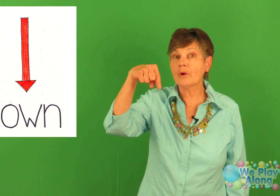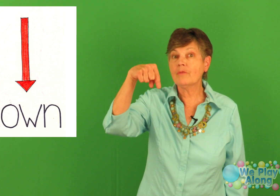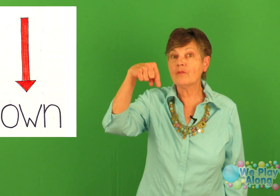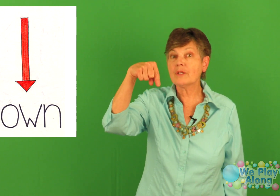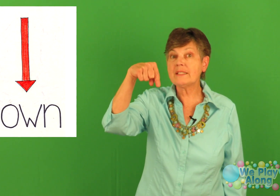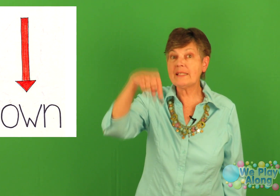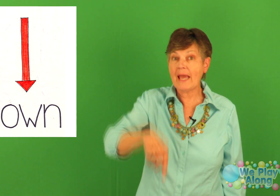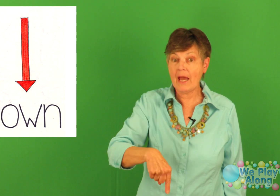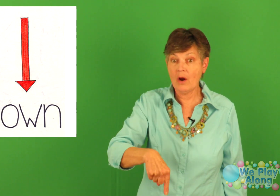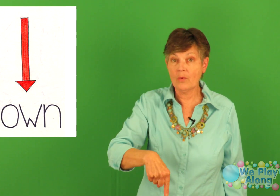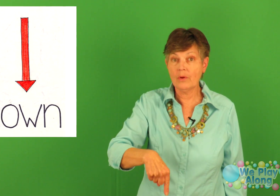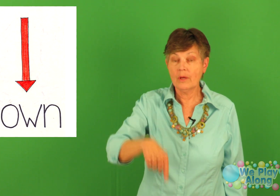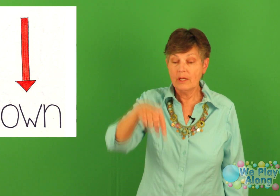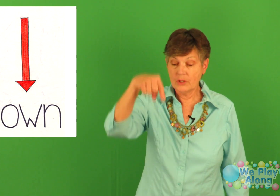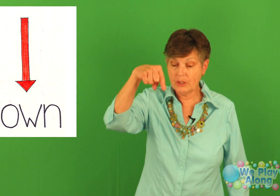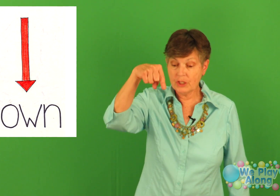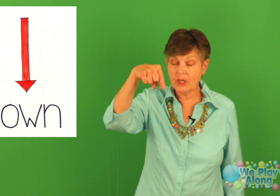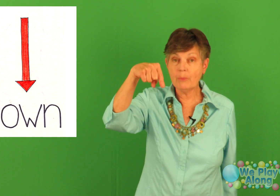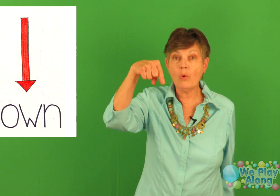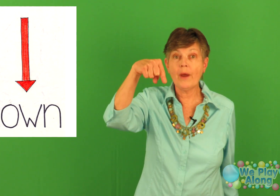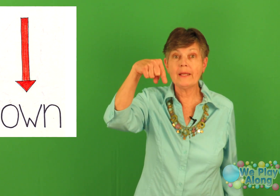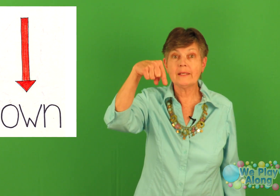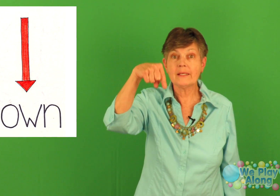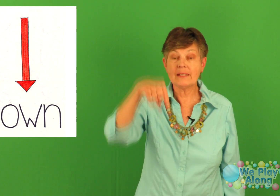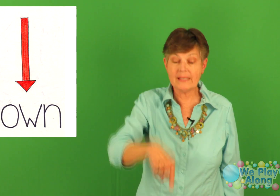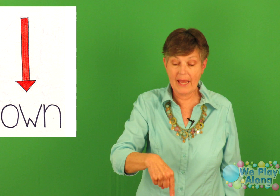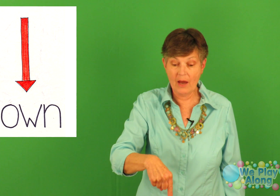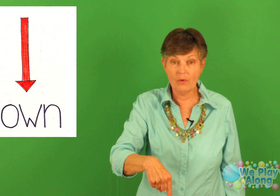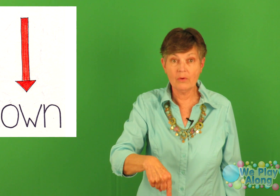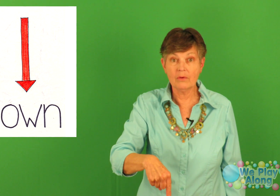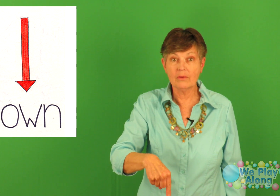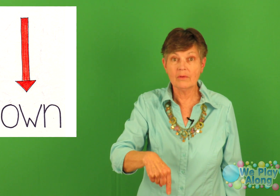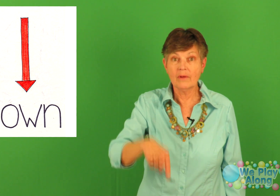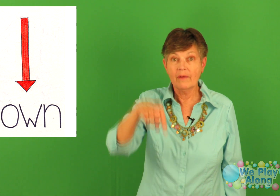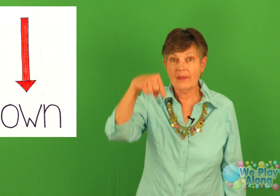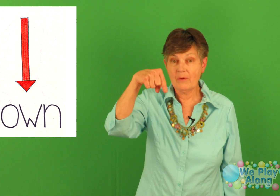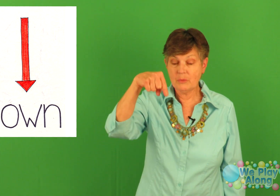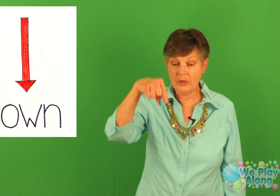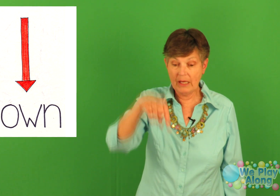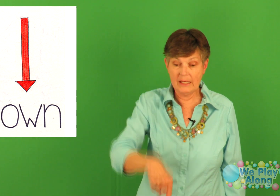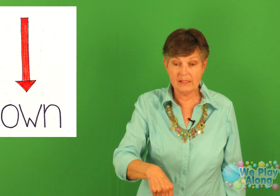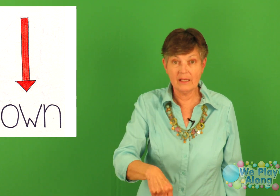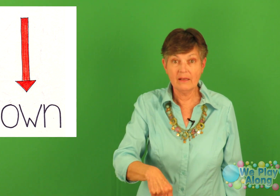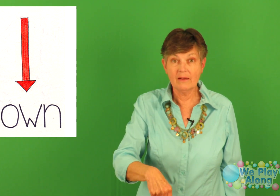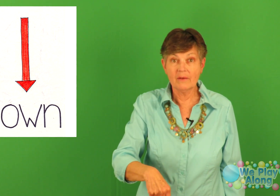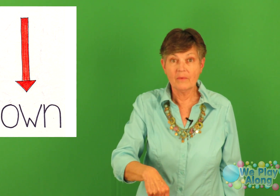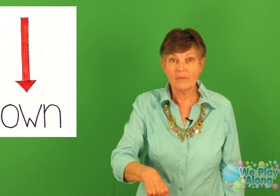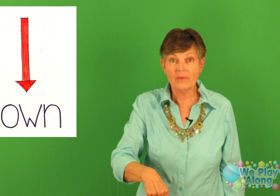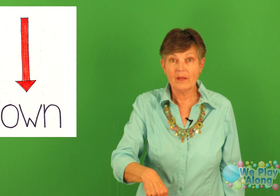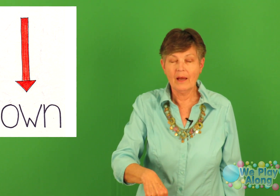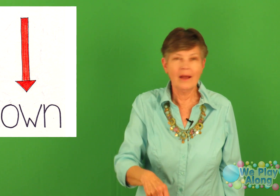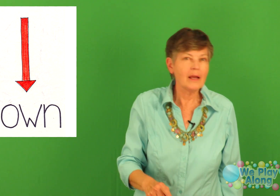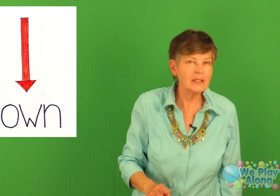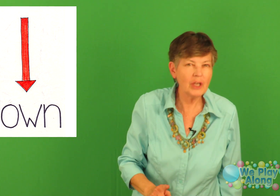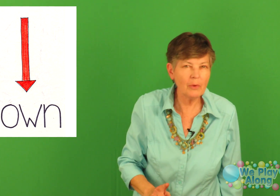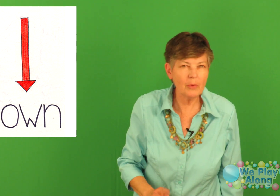for down so you're just going to point down that one's pretty easy gee I wonder